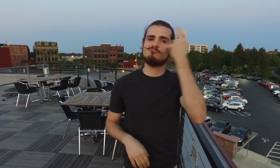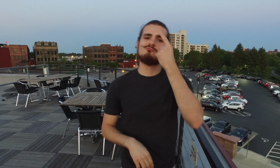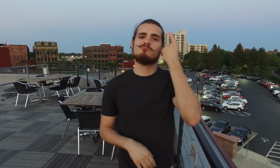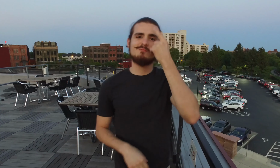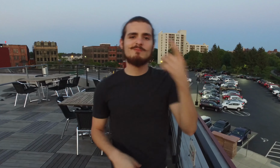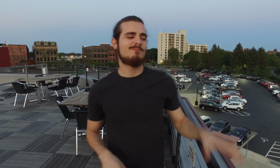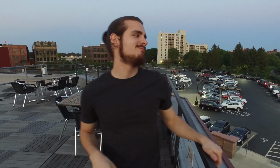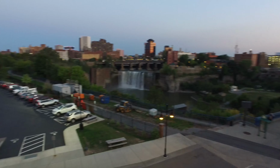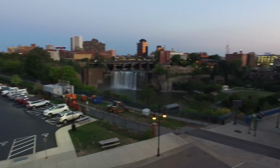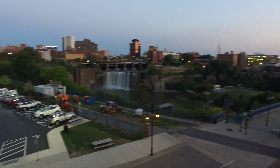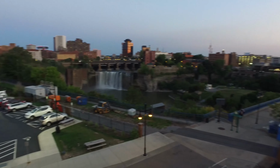Unbelievable..